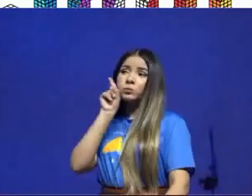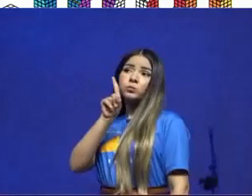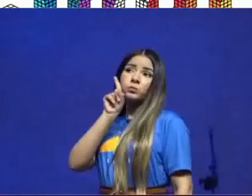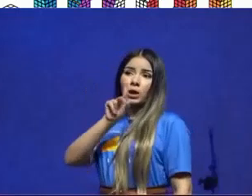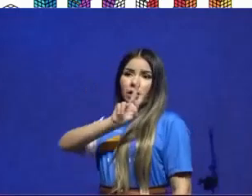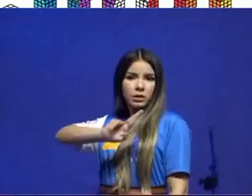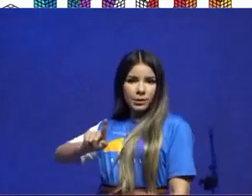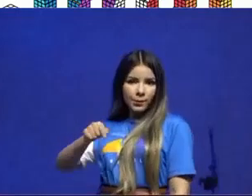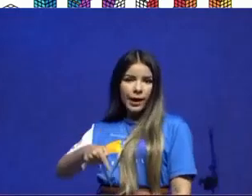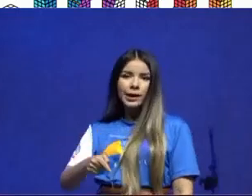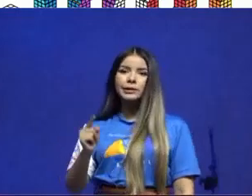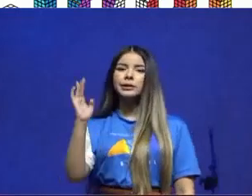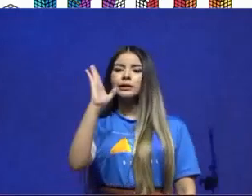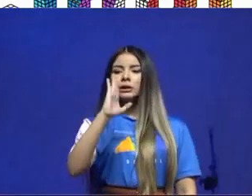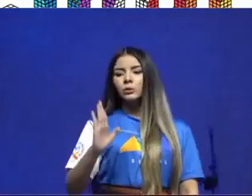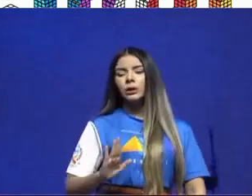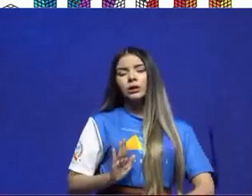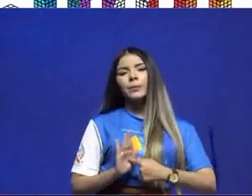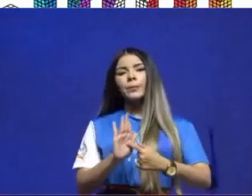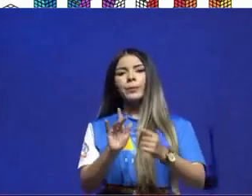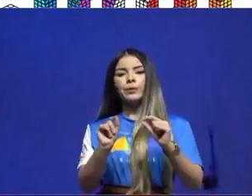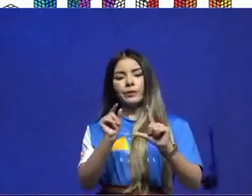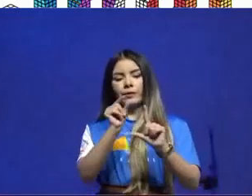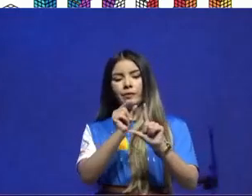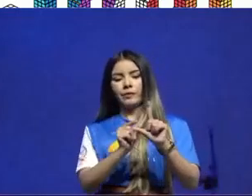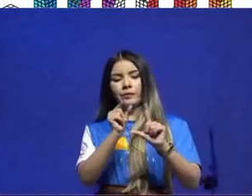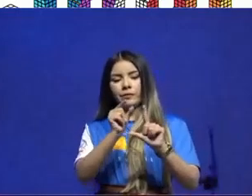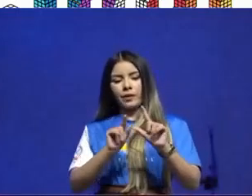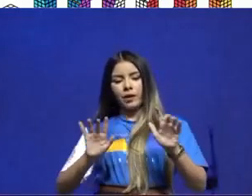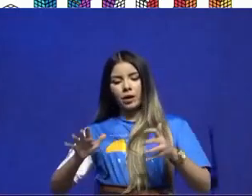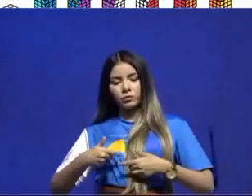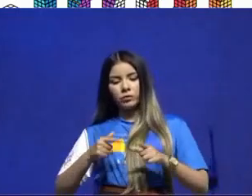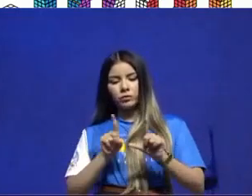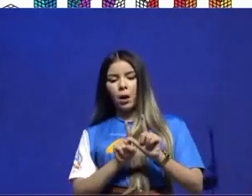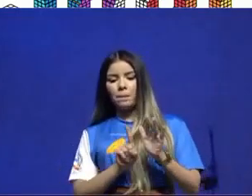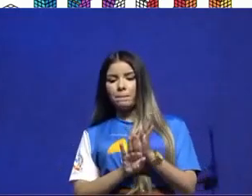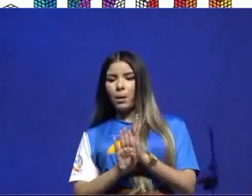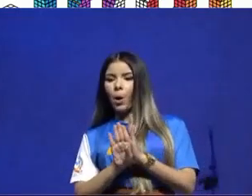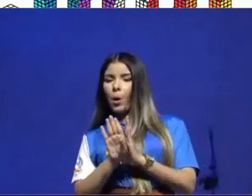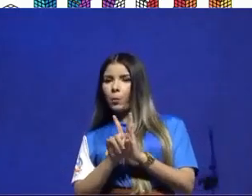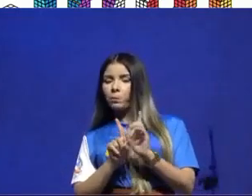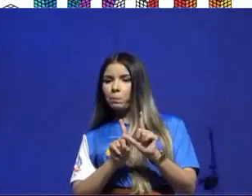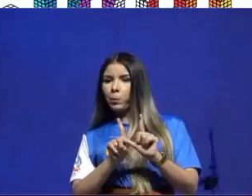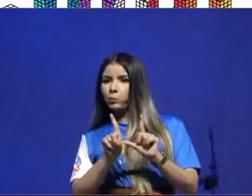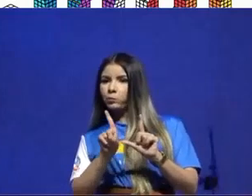show a constant increase in the prevalence of autism this is associated with several factors that